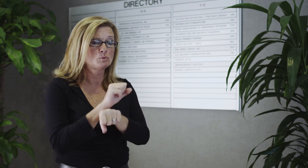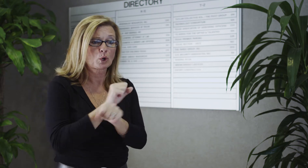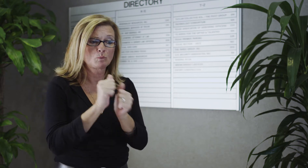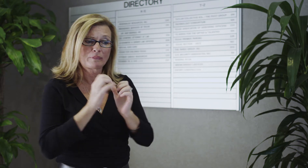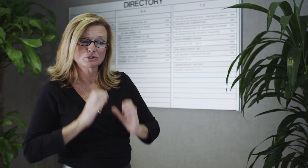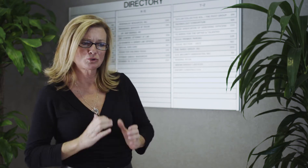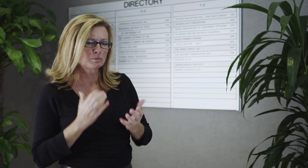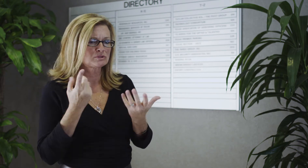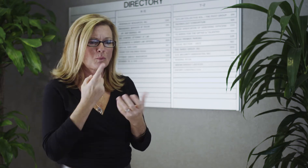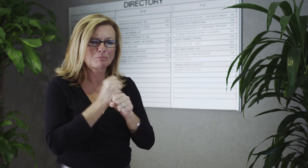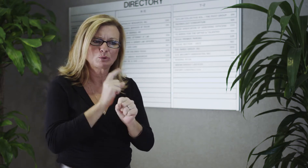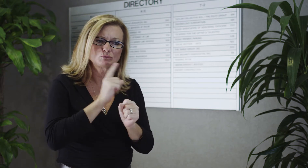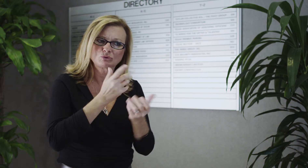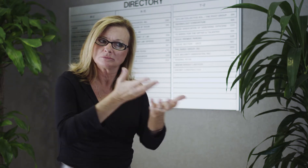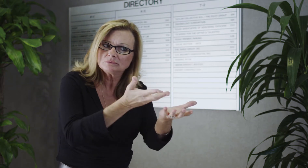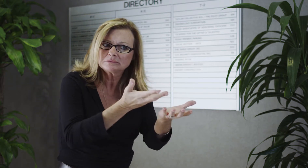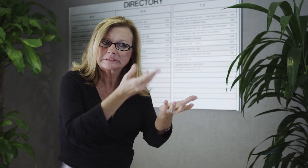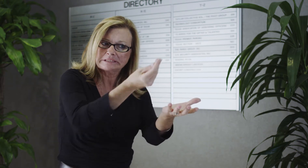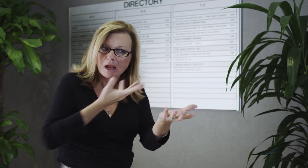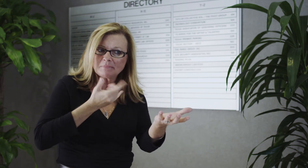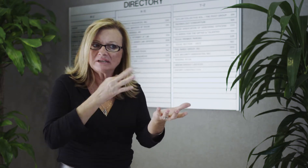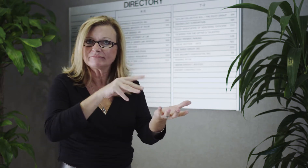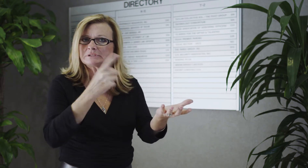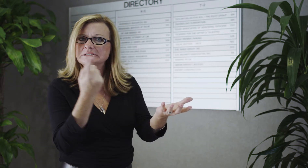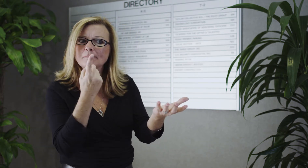My method of working with a consumer is to maker sure they are telling me if i'm not